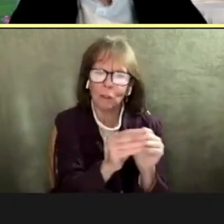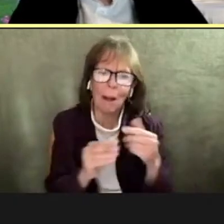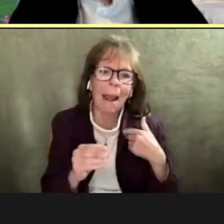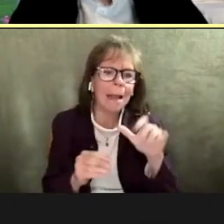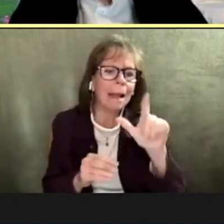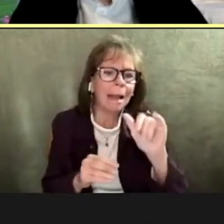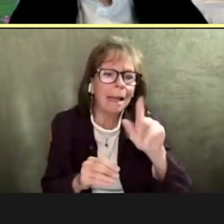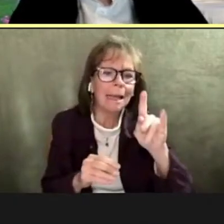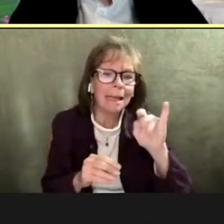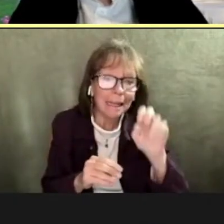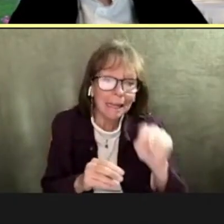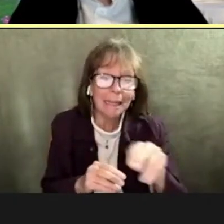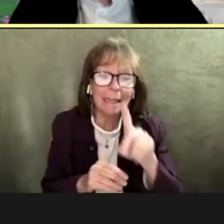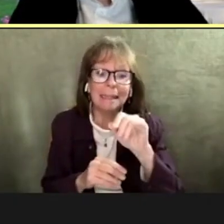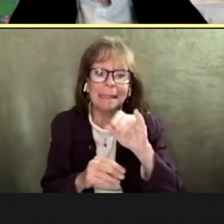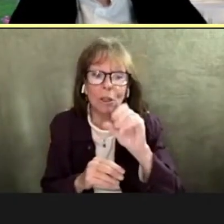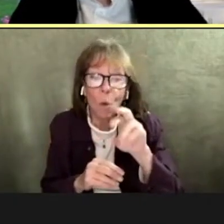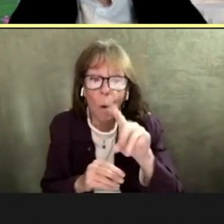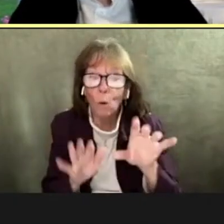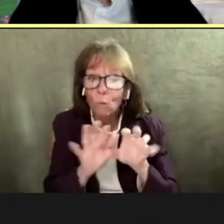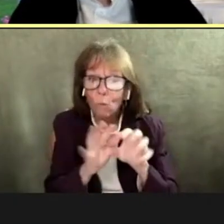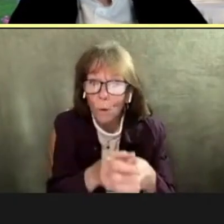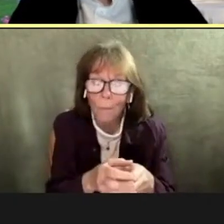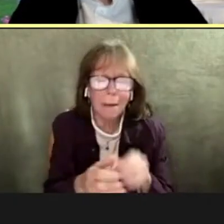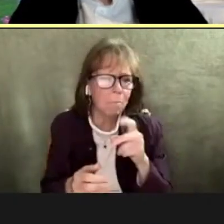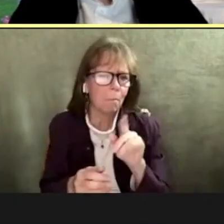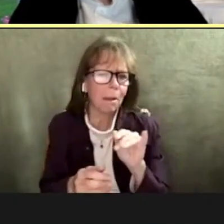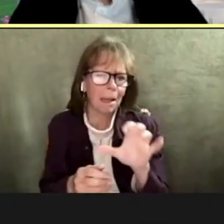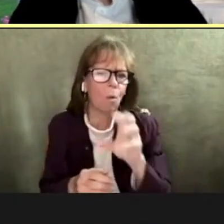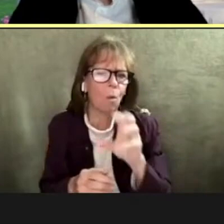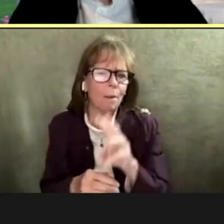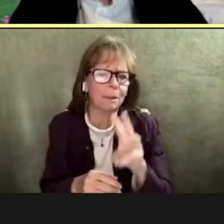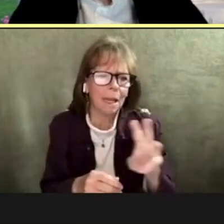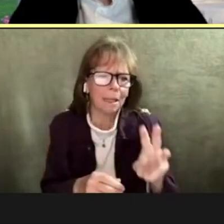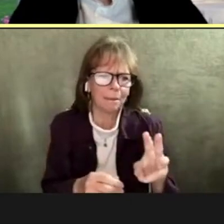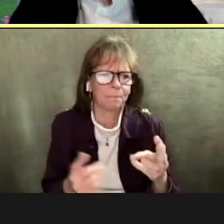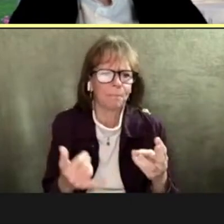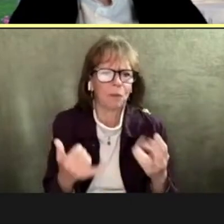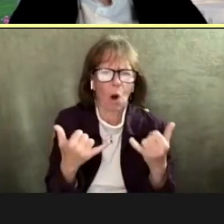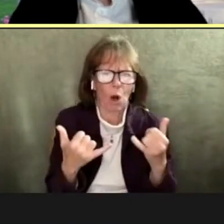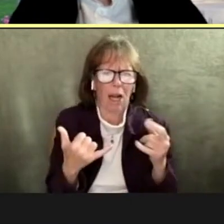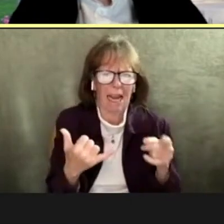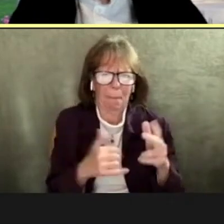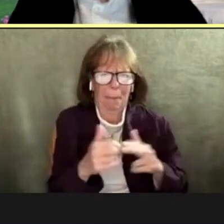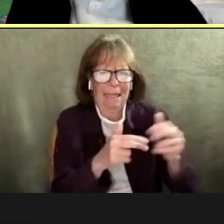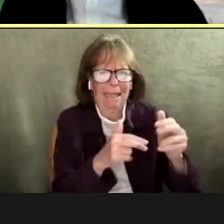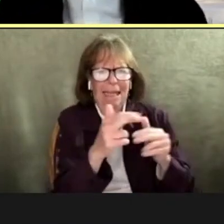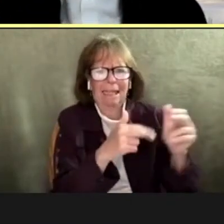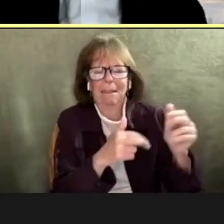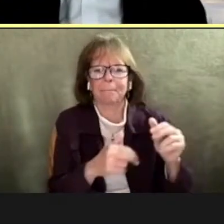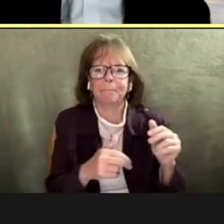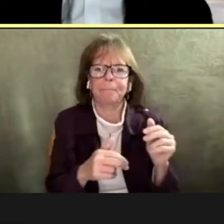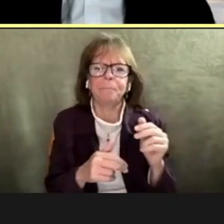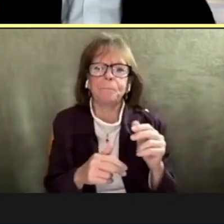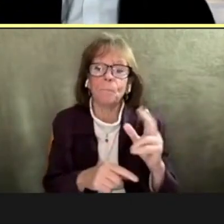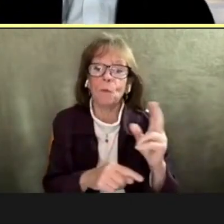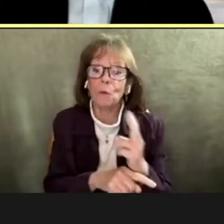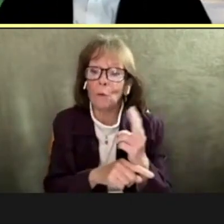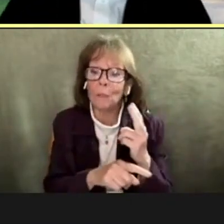As well as a public website, which is currently being built up with materials from prior meetings.